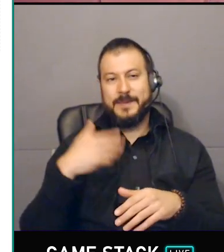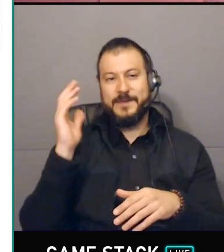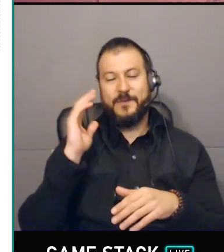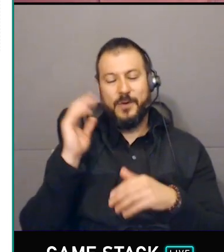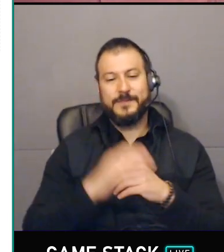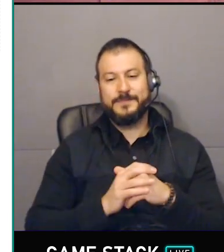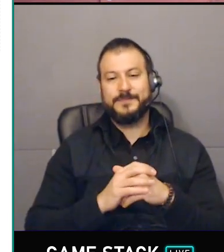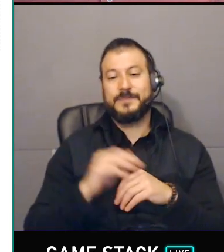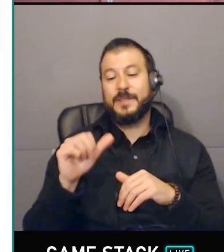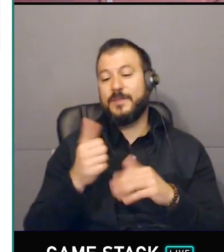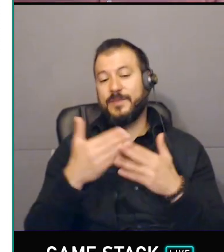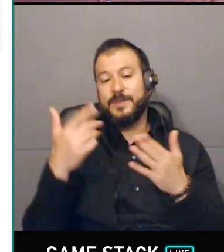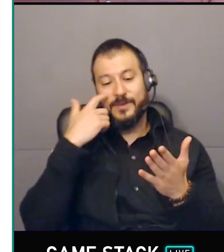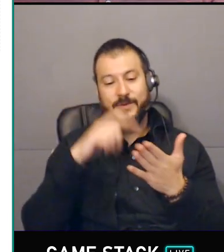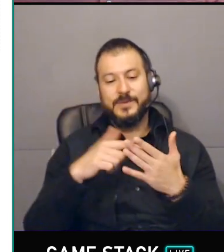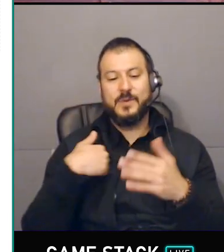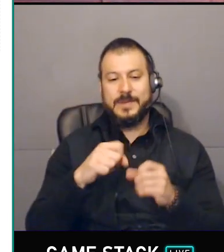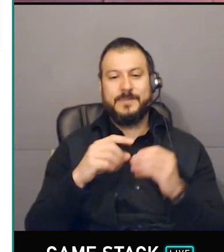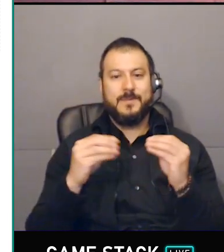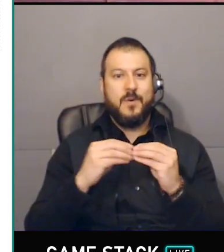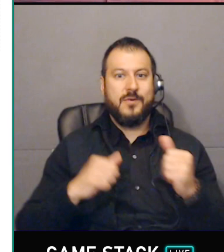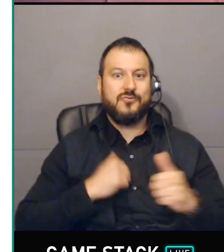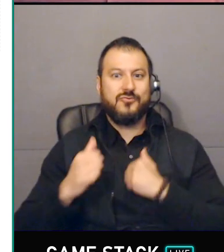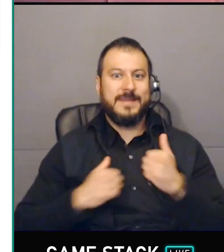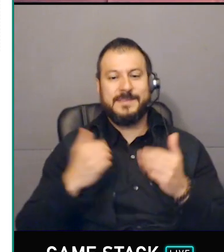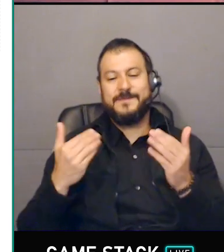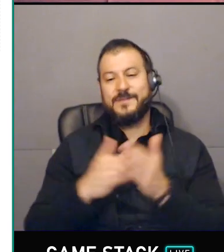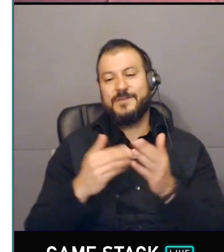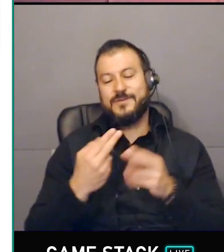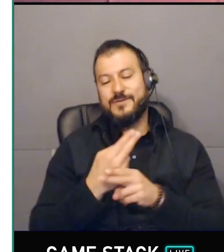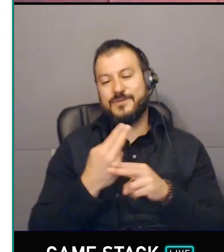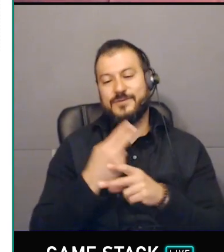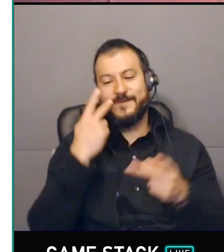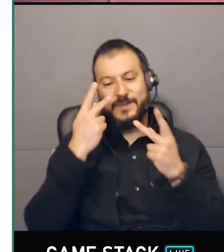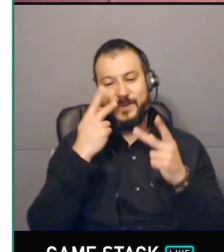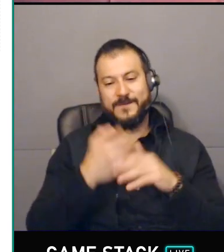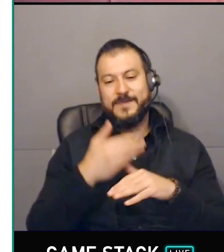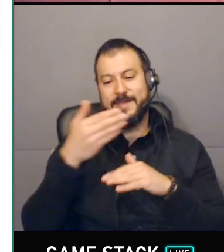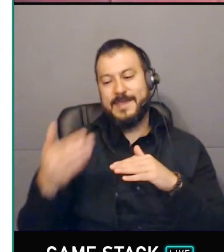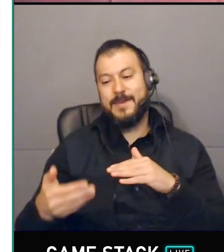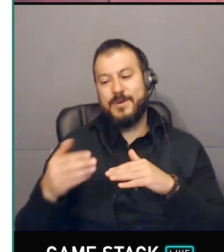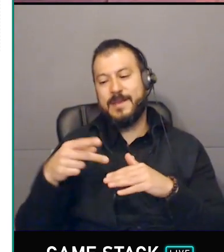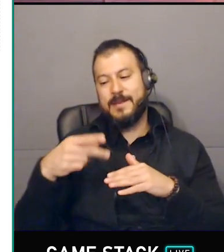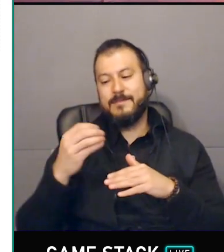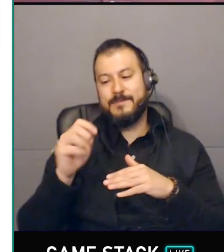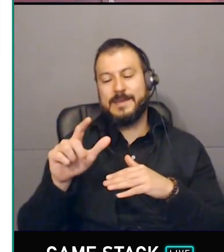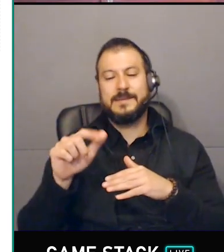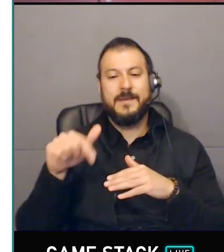Now another thing to notice is we can be more aggressive and reuse visibility from our neighboring pixel as well.